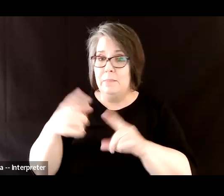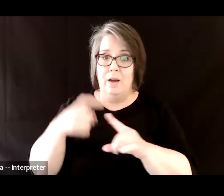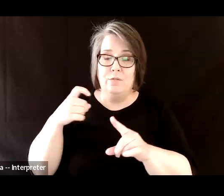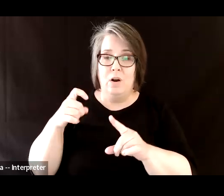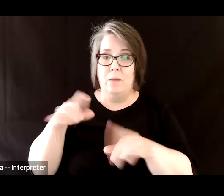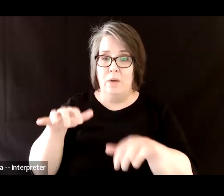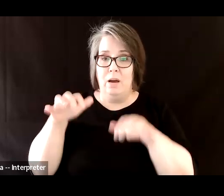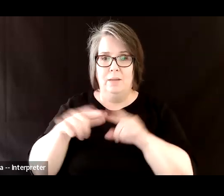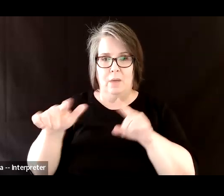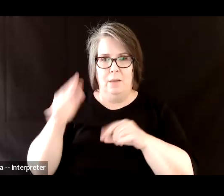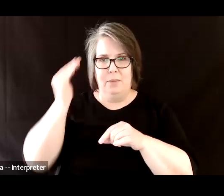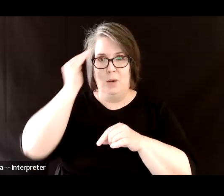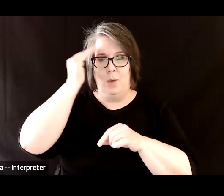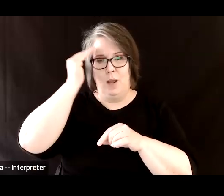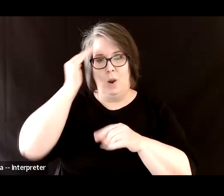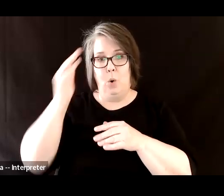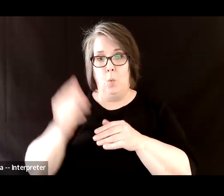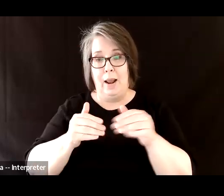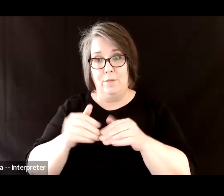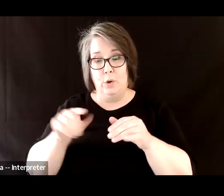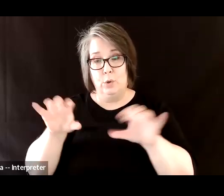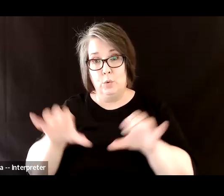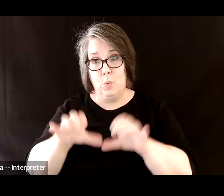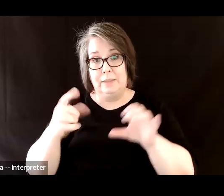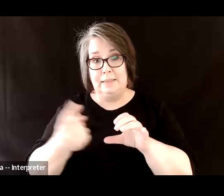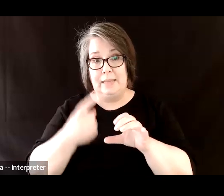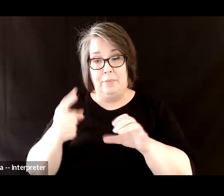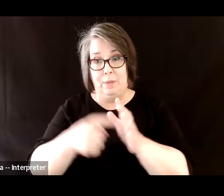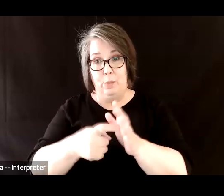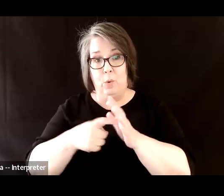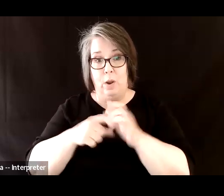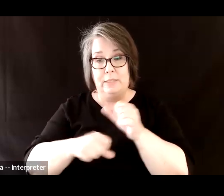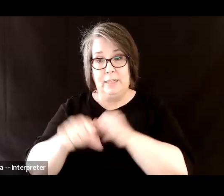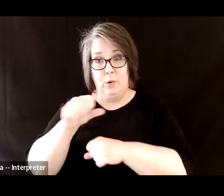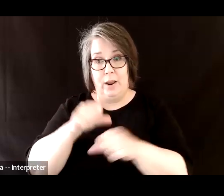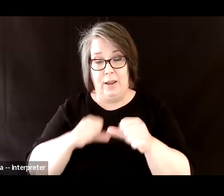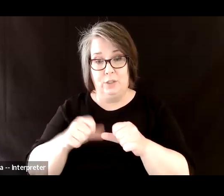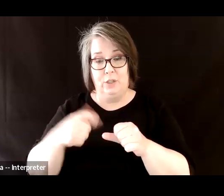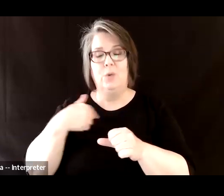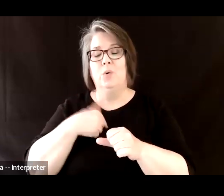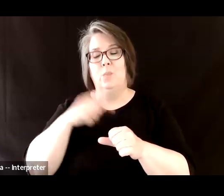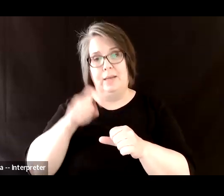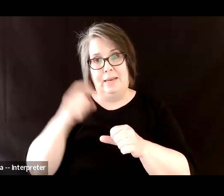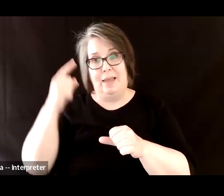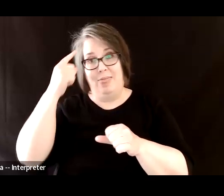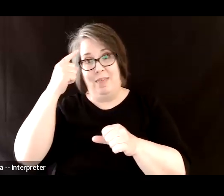But just be aware whenever you are doing something that requires interaction that we need to be thinking excessively